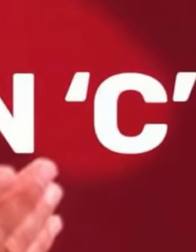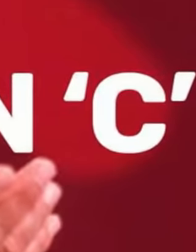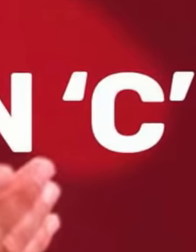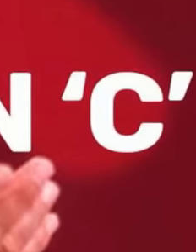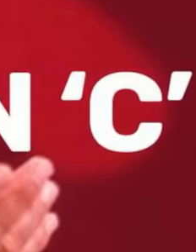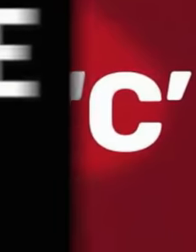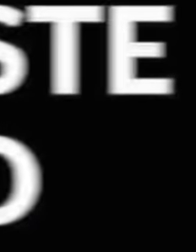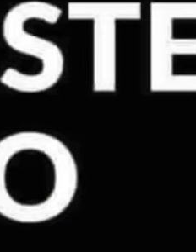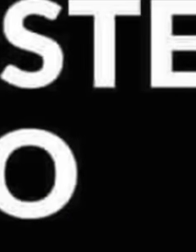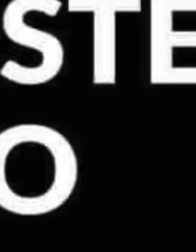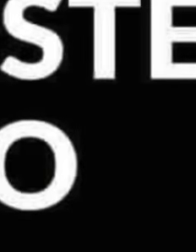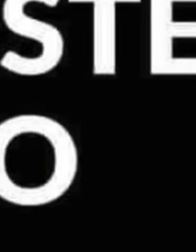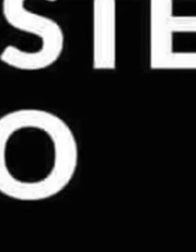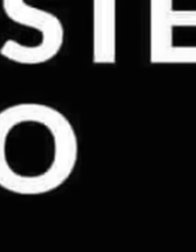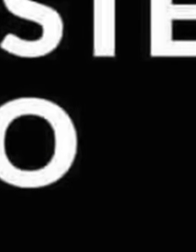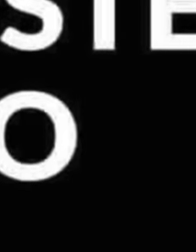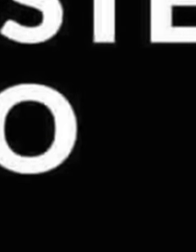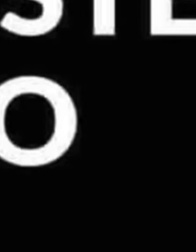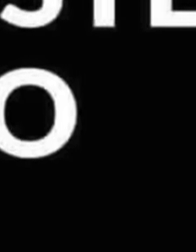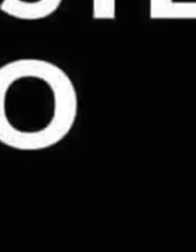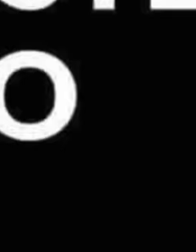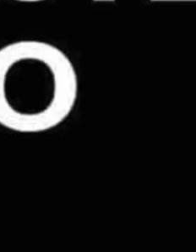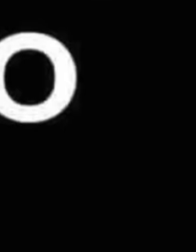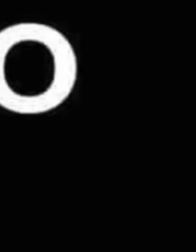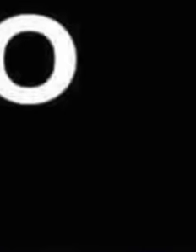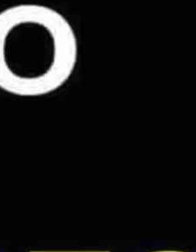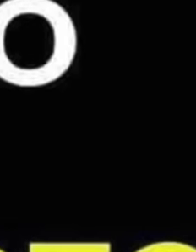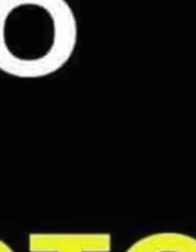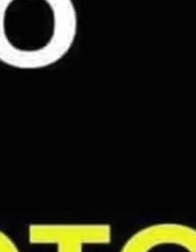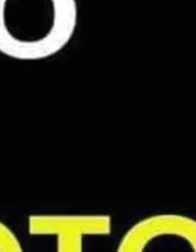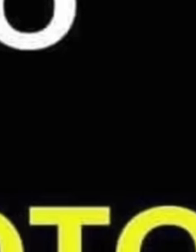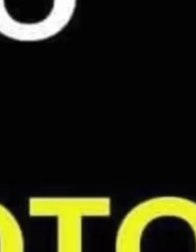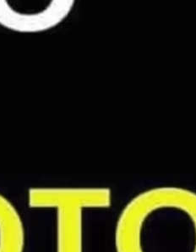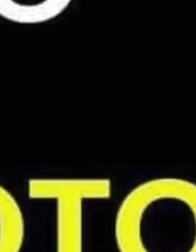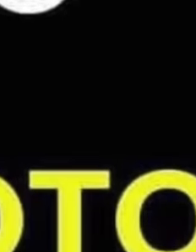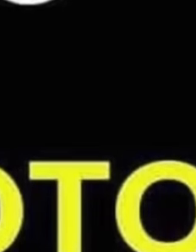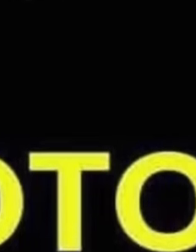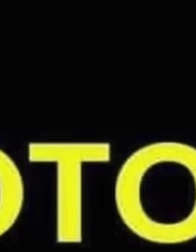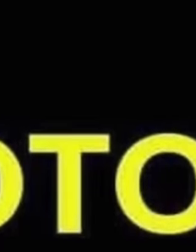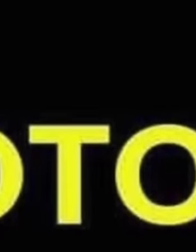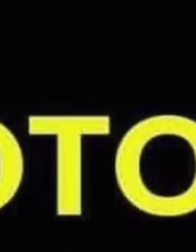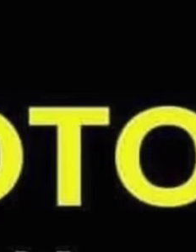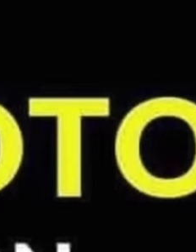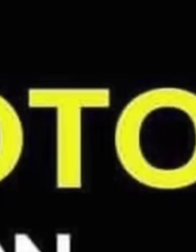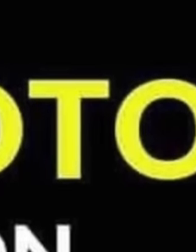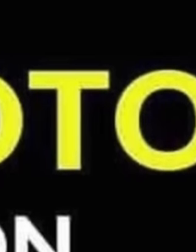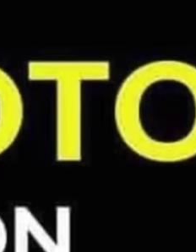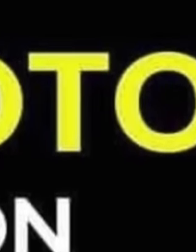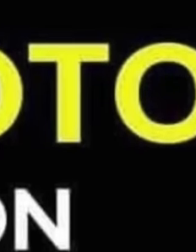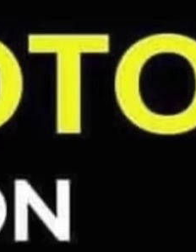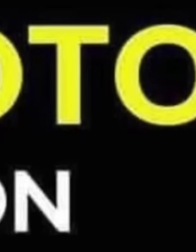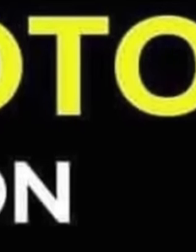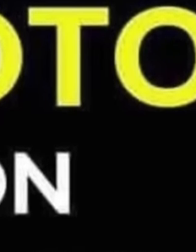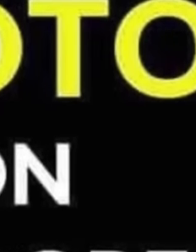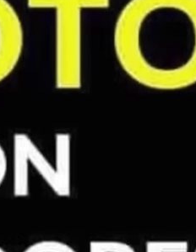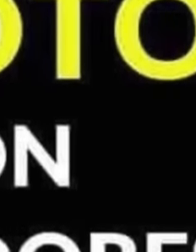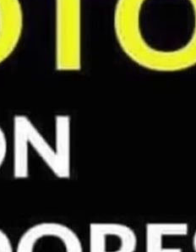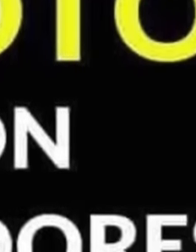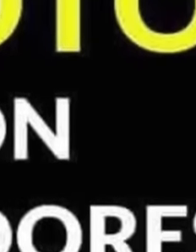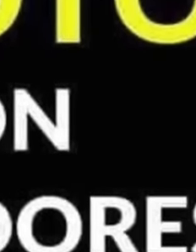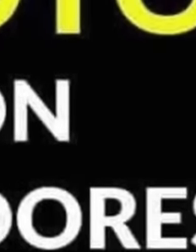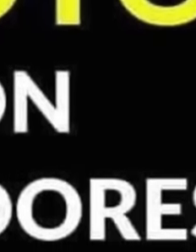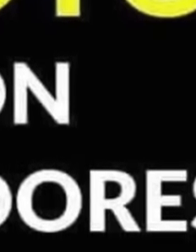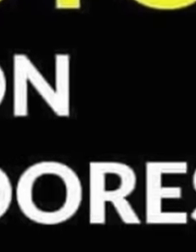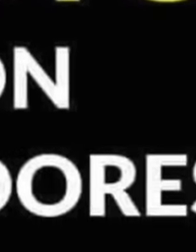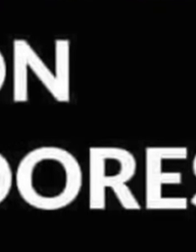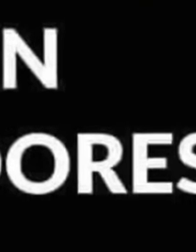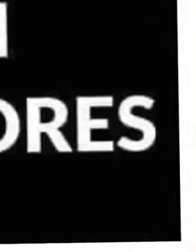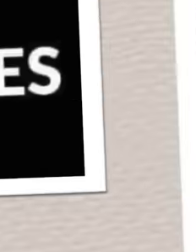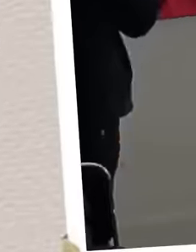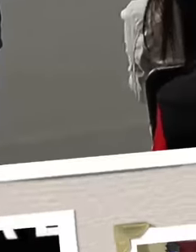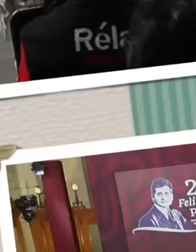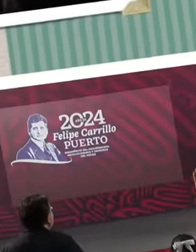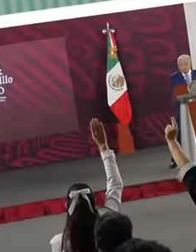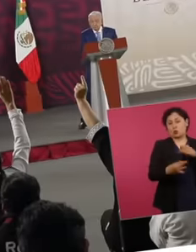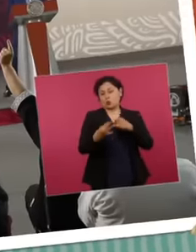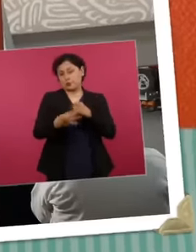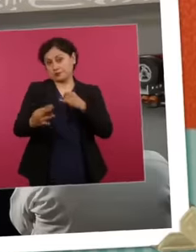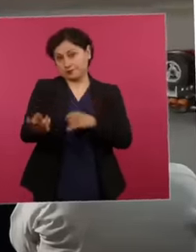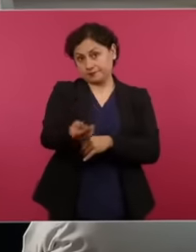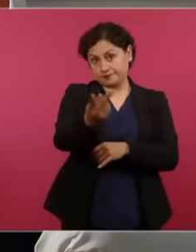plan C and thus prevent the high-level corrupt people from returning to loot Mexico again, in the